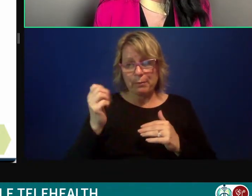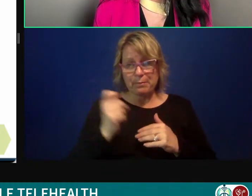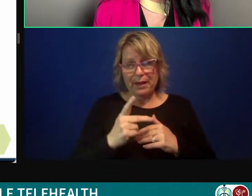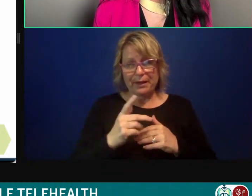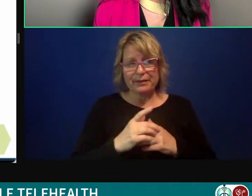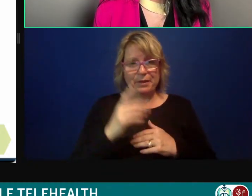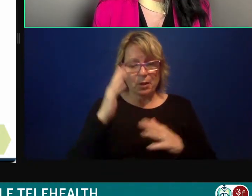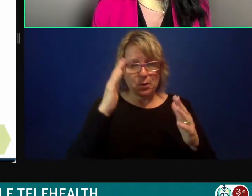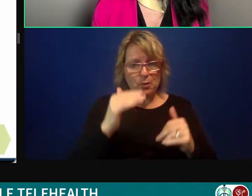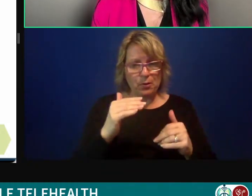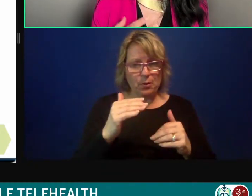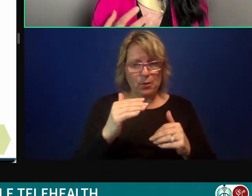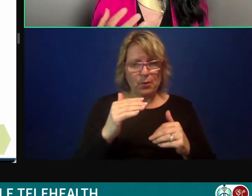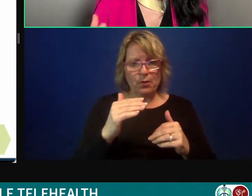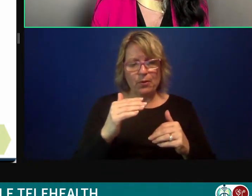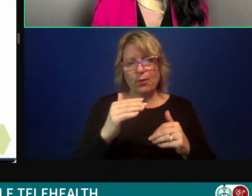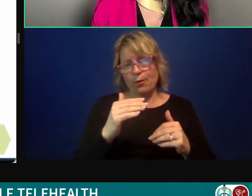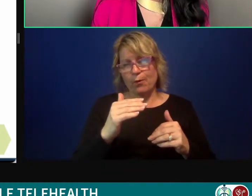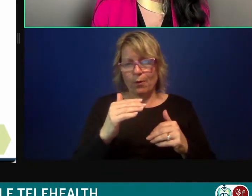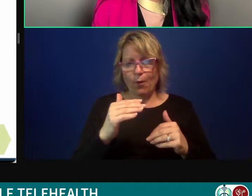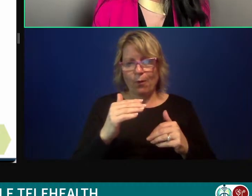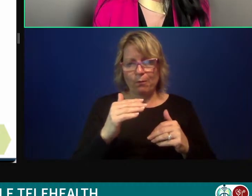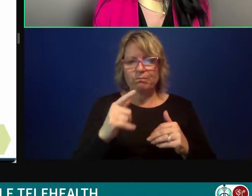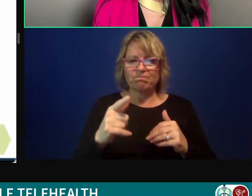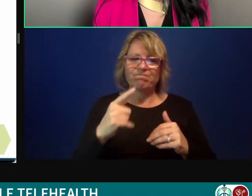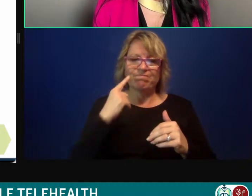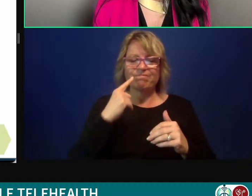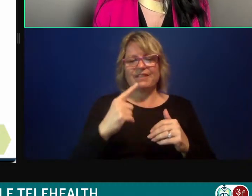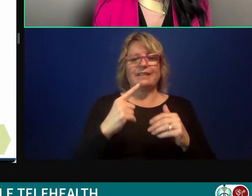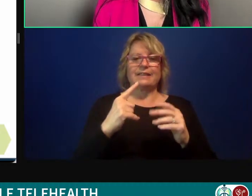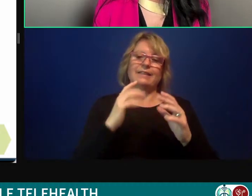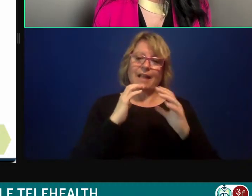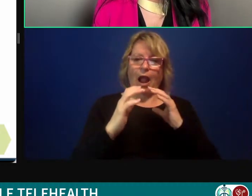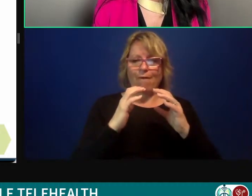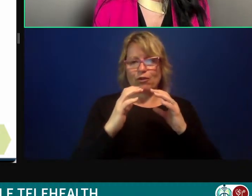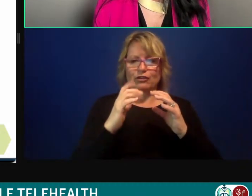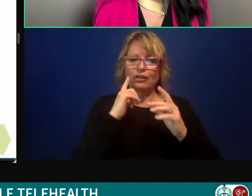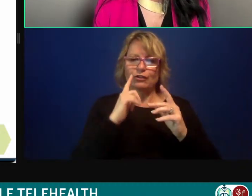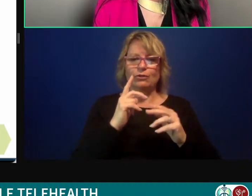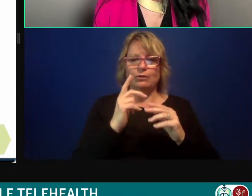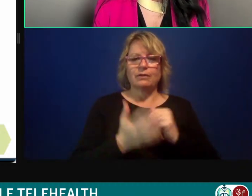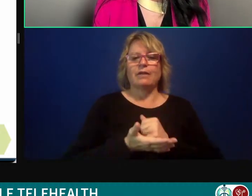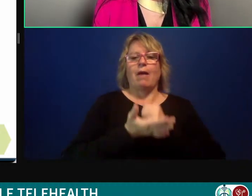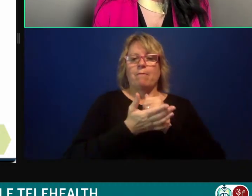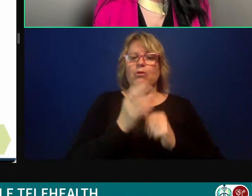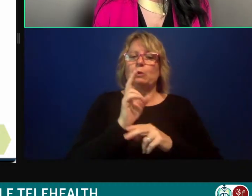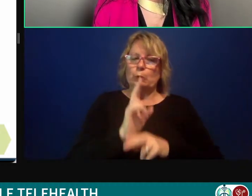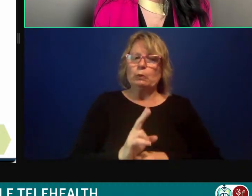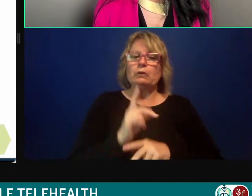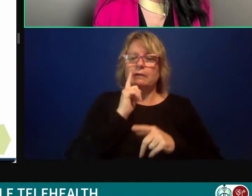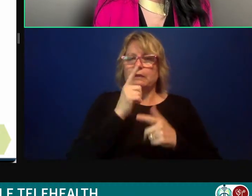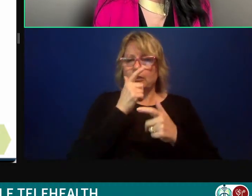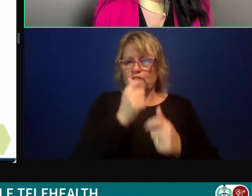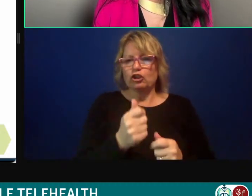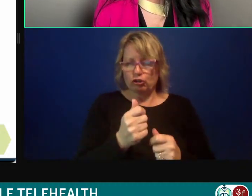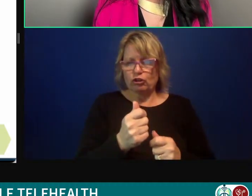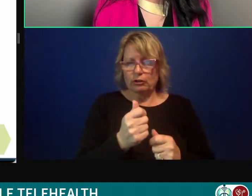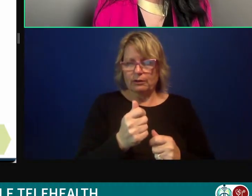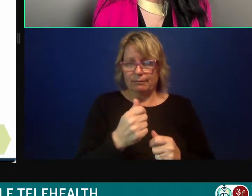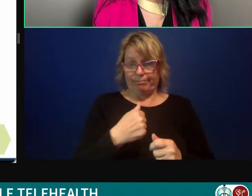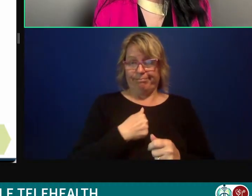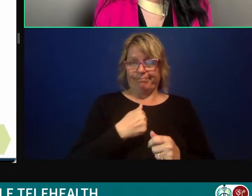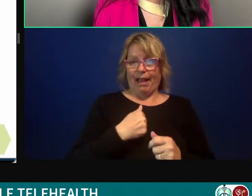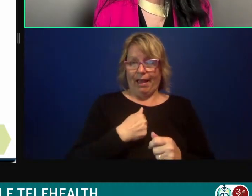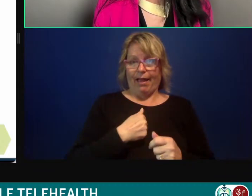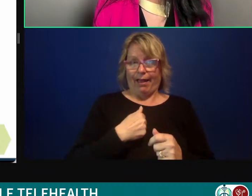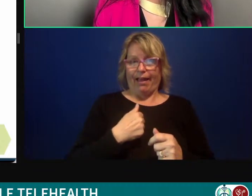you found this conversation as useful and as interesting as as I have today, personally. And